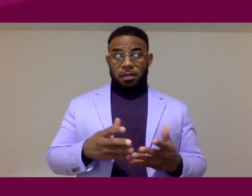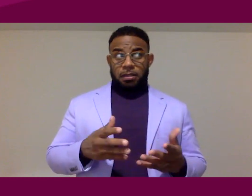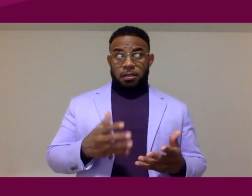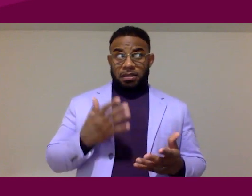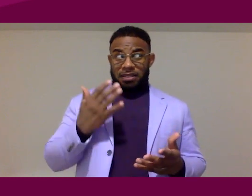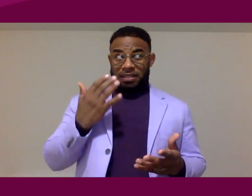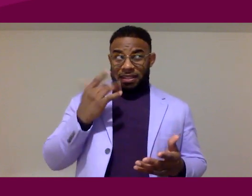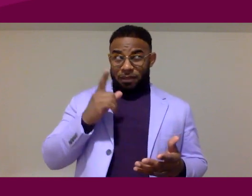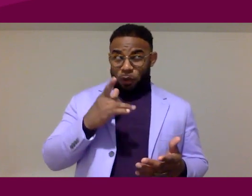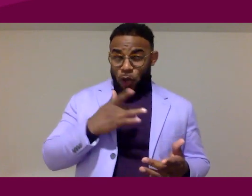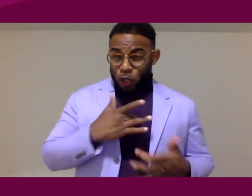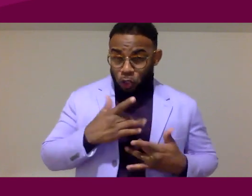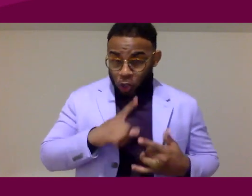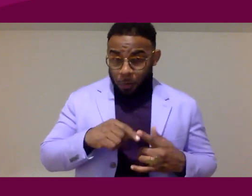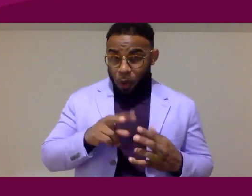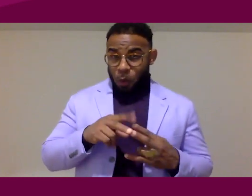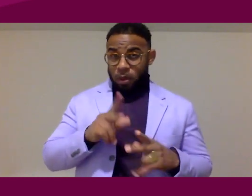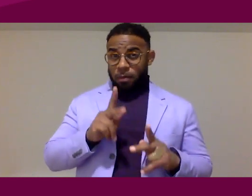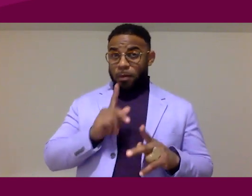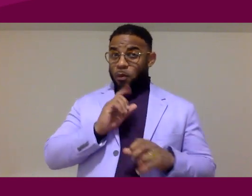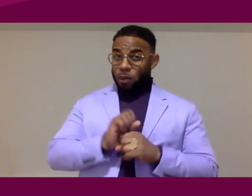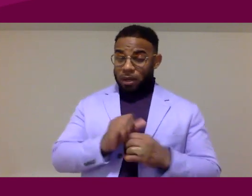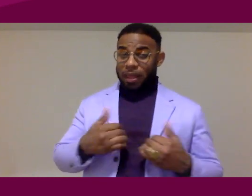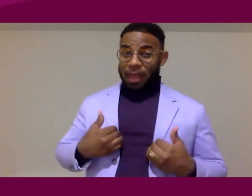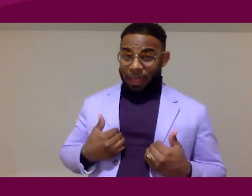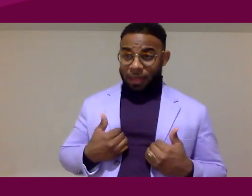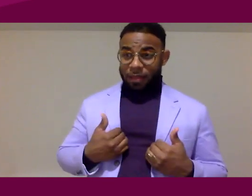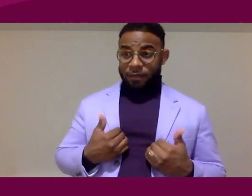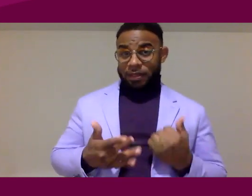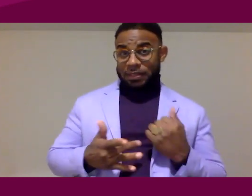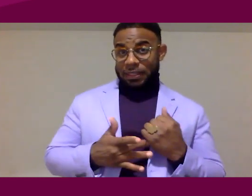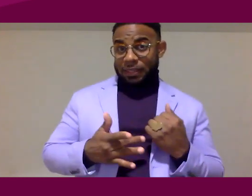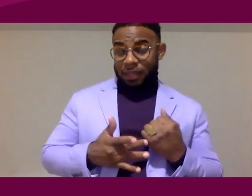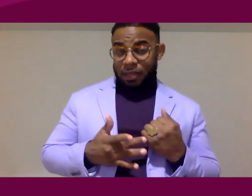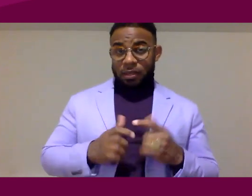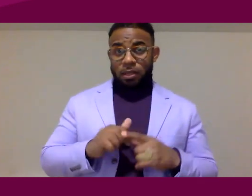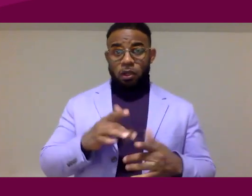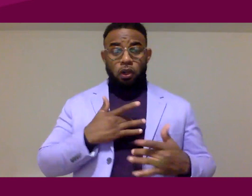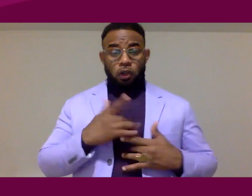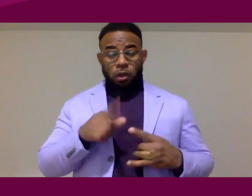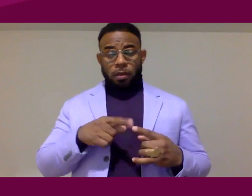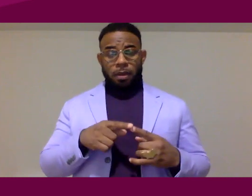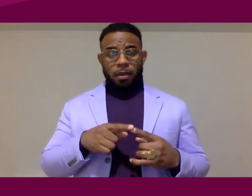If you're concerned about whether people really have technology and you're concerned about